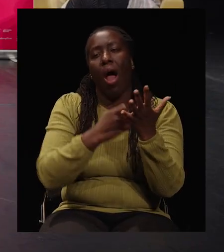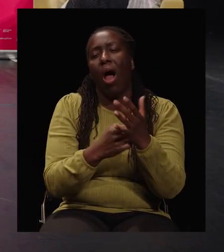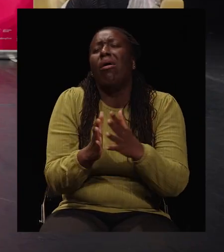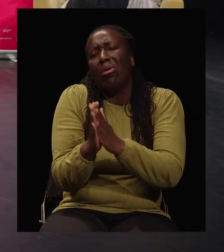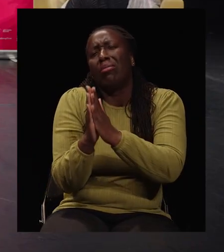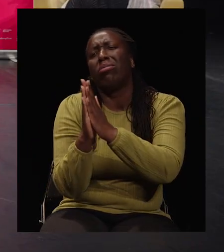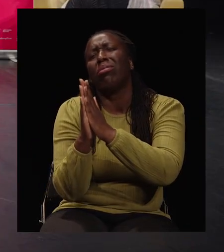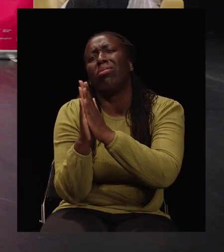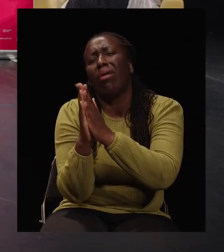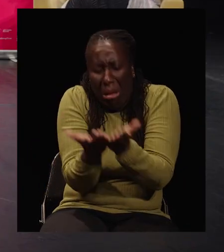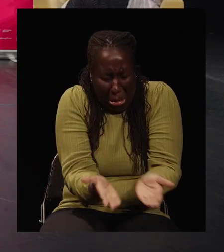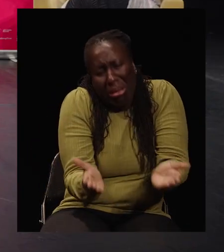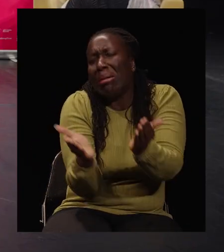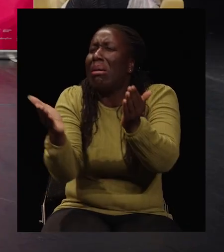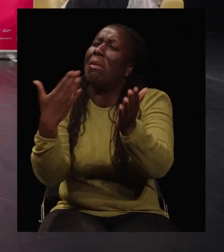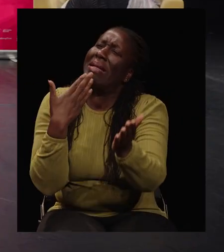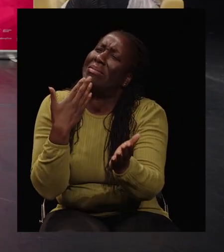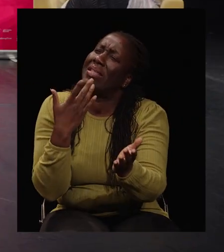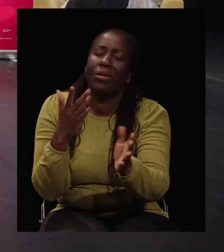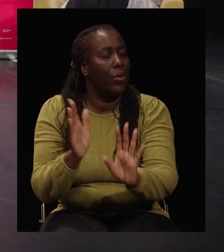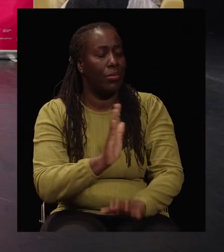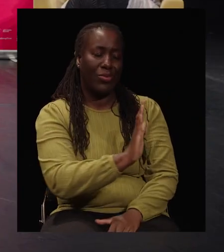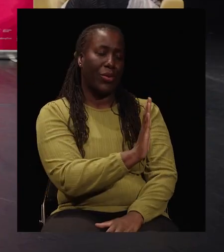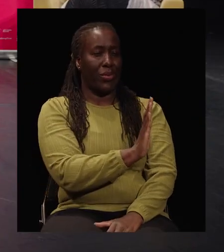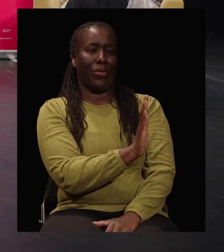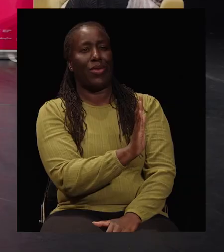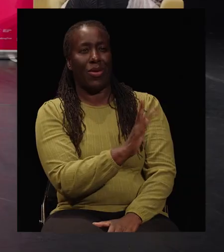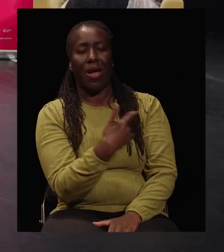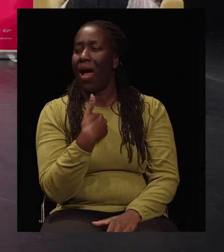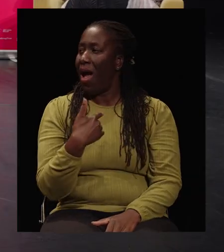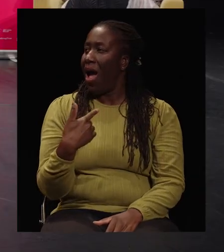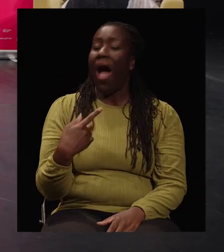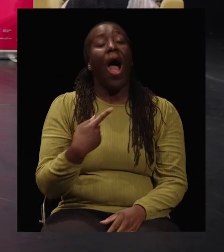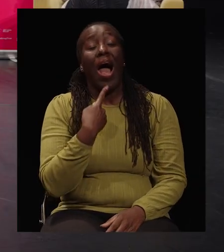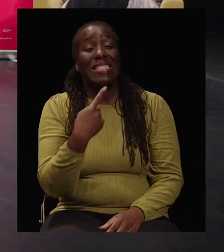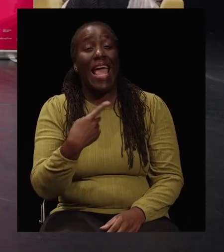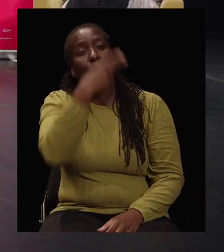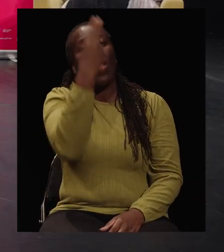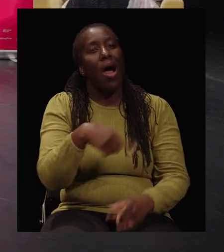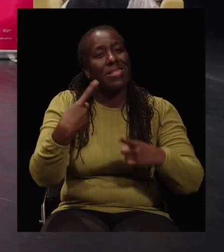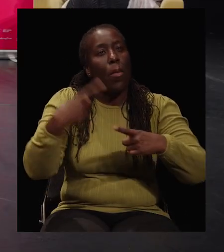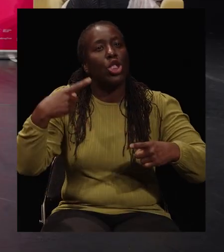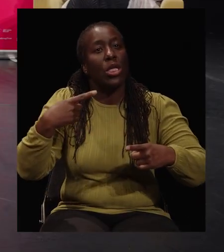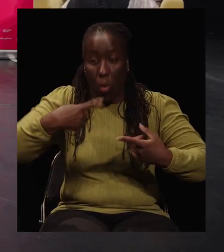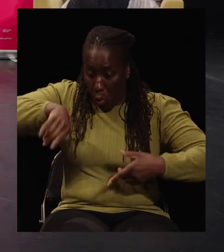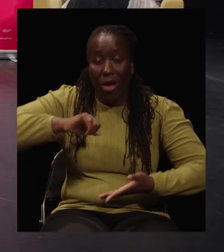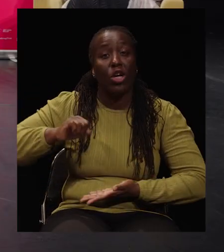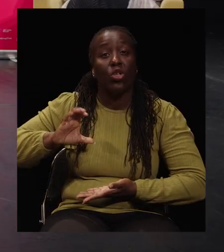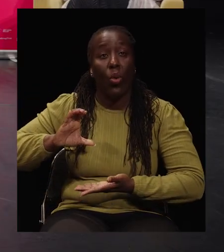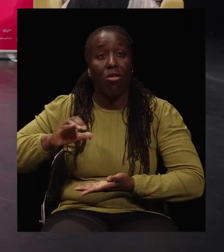to reframe it, it needs to be reframed in other- I always say about Arts Emergency, like we're a charity for financial reasons.